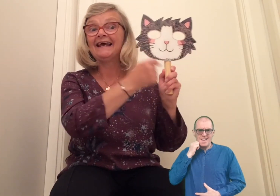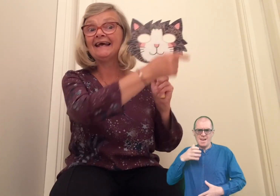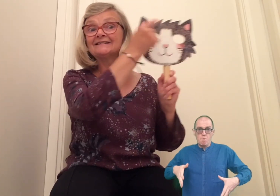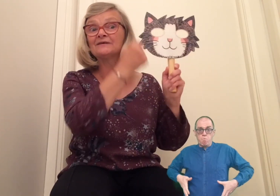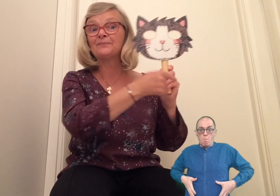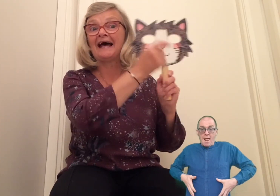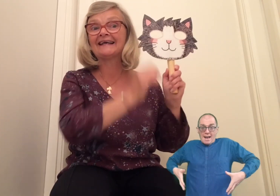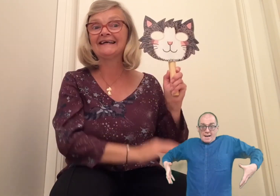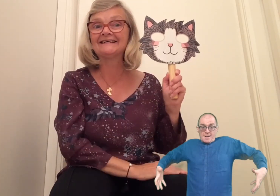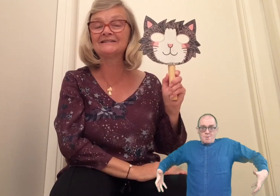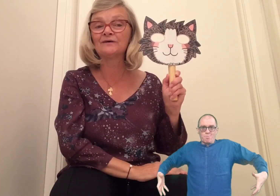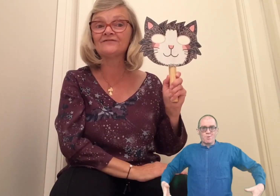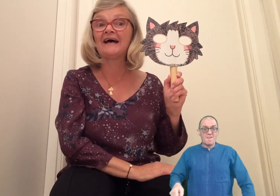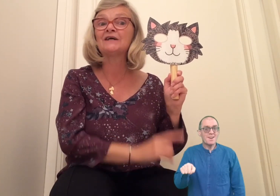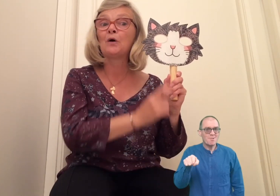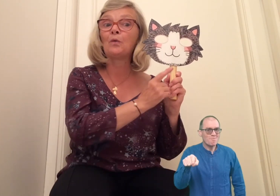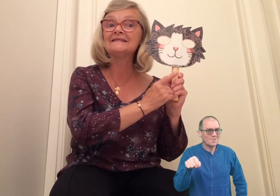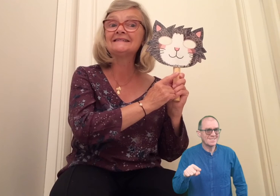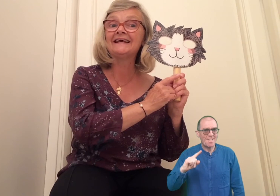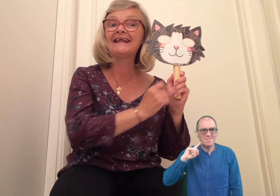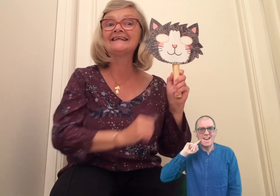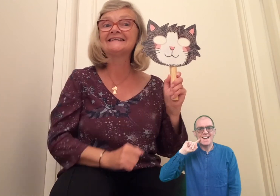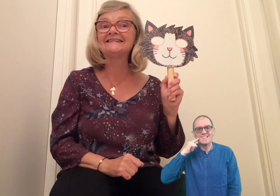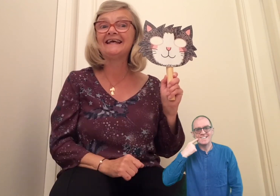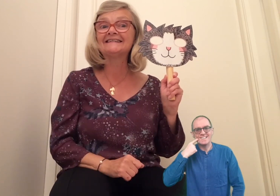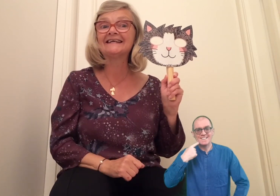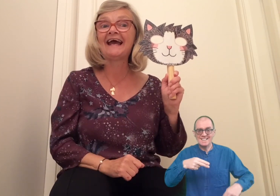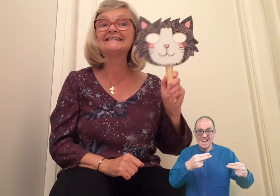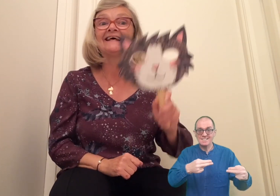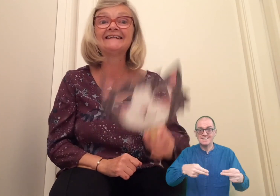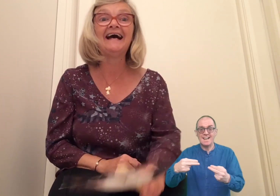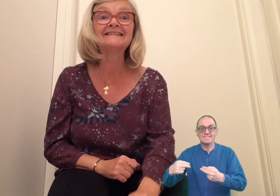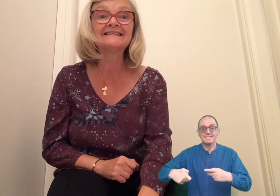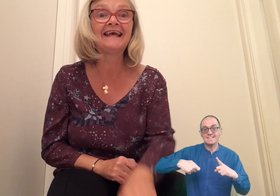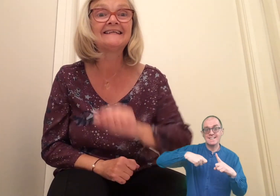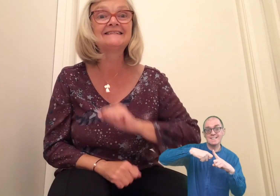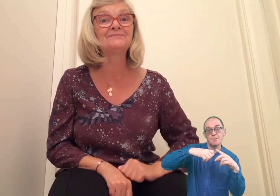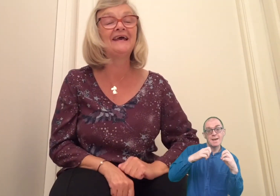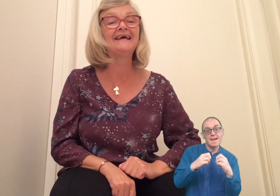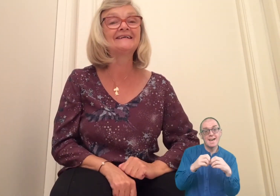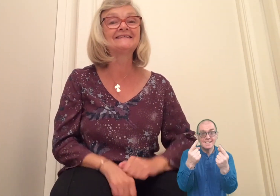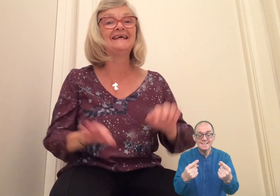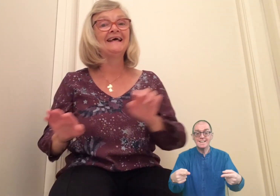It was black and it was fat. Wasnae that a dainty cat? Dance Katie Bairdie.